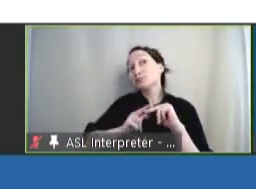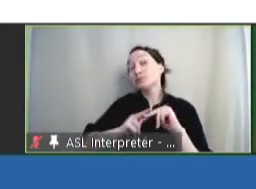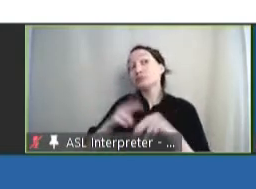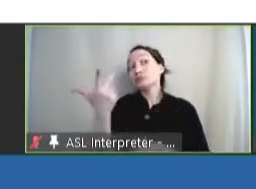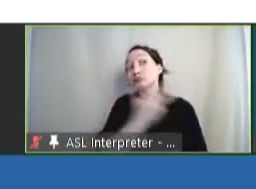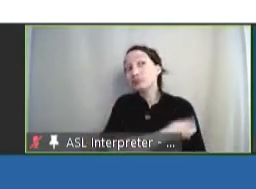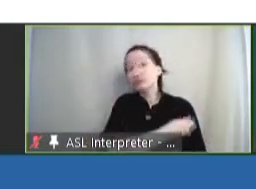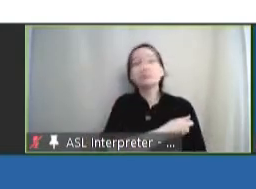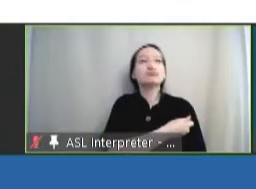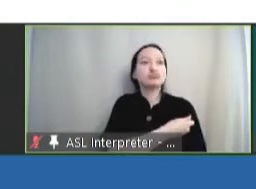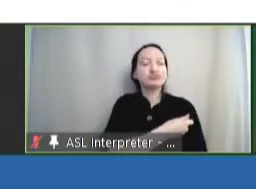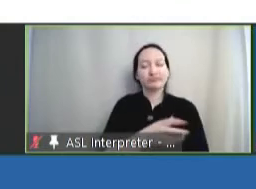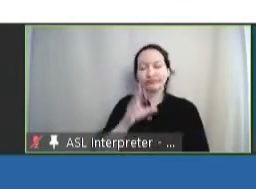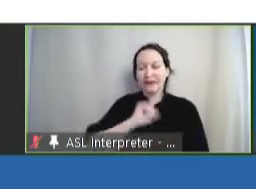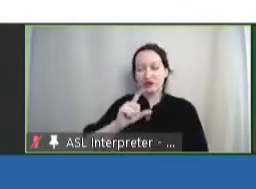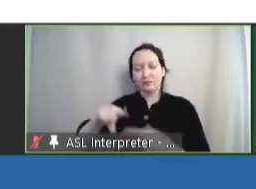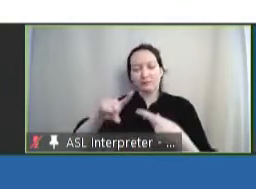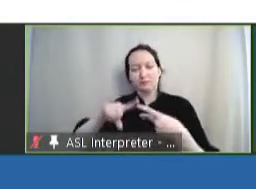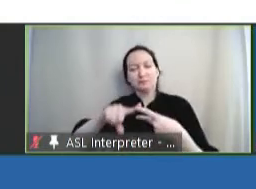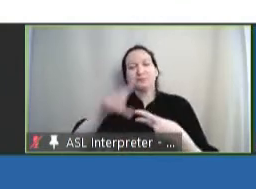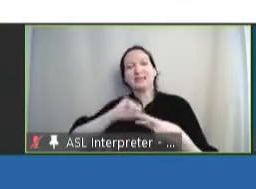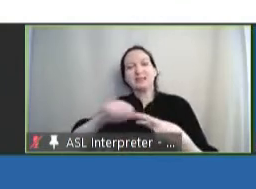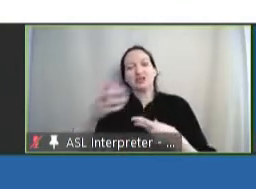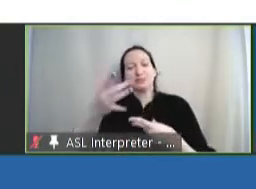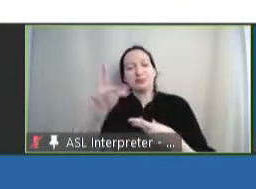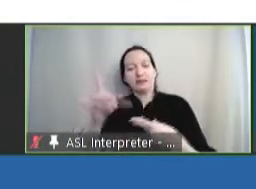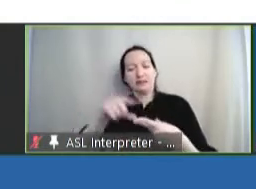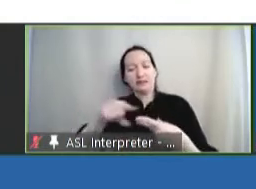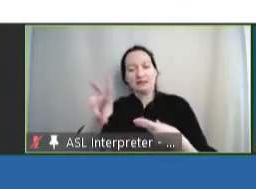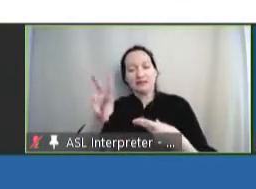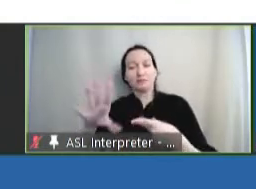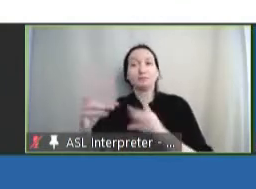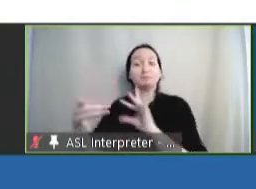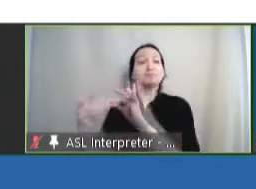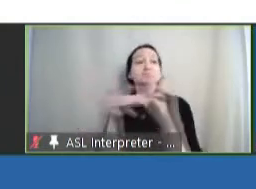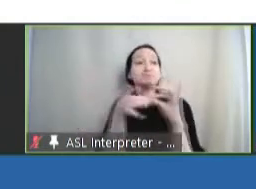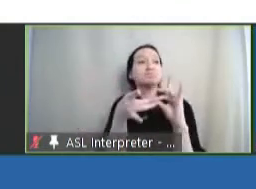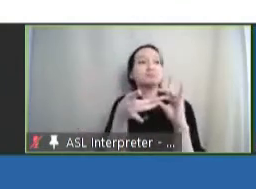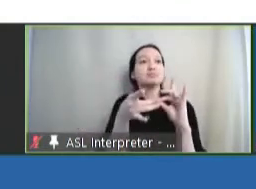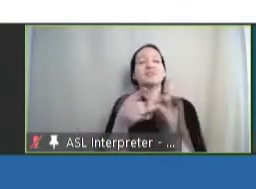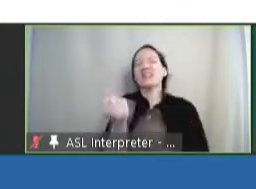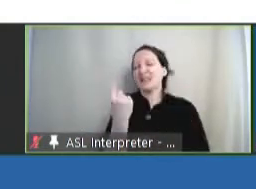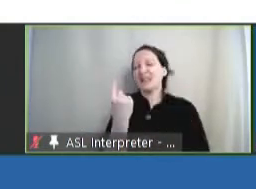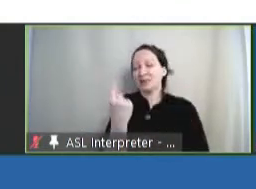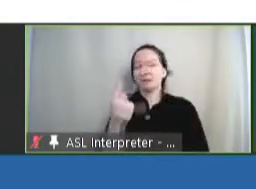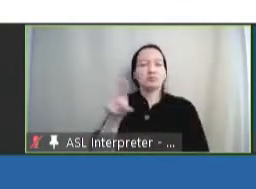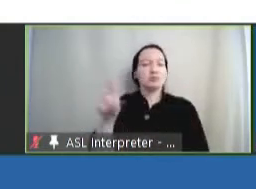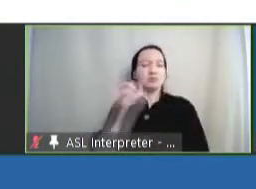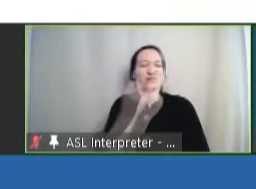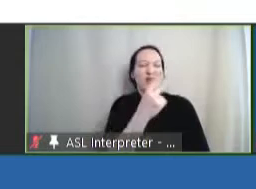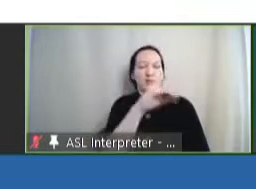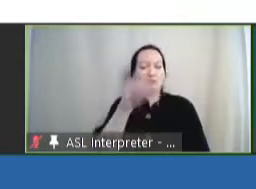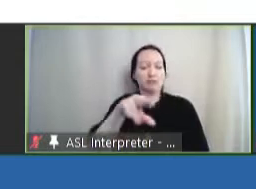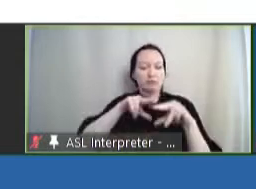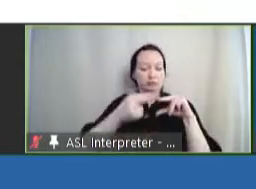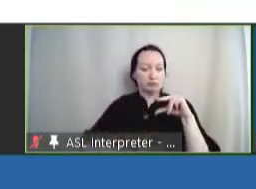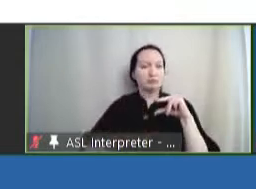those ages 18 to 64 was associated with an 11 to 12 percent decrease in COVID-19 hospitalizations